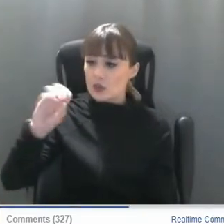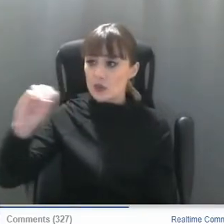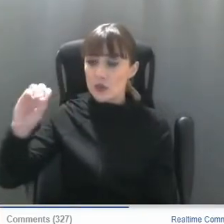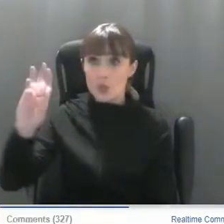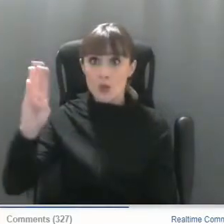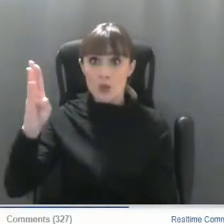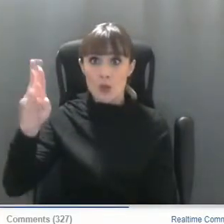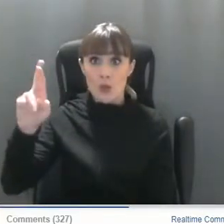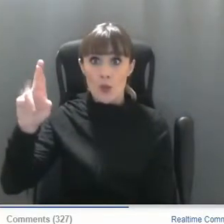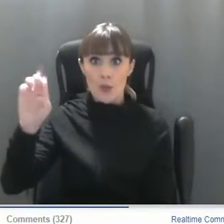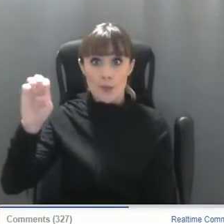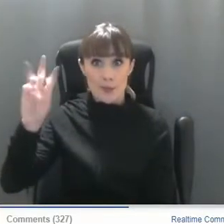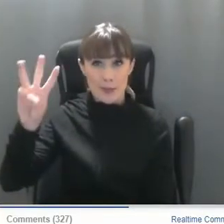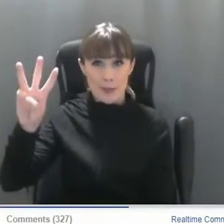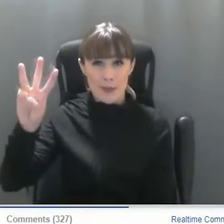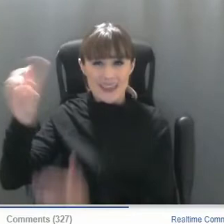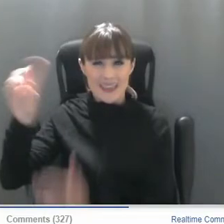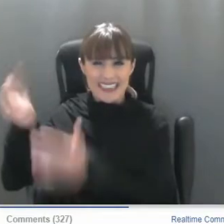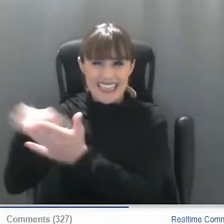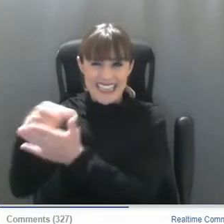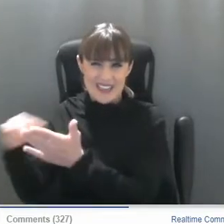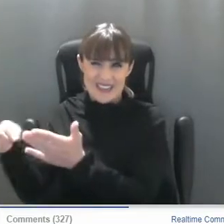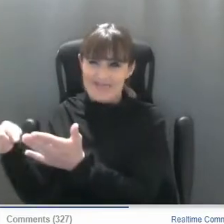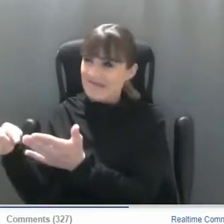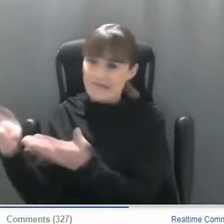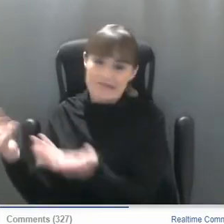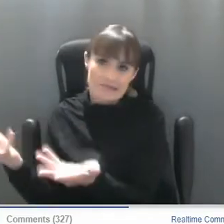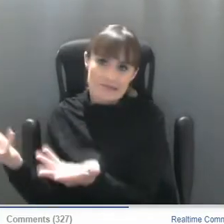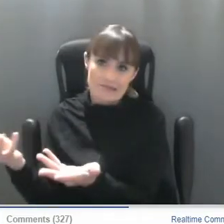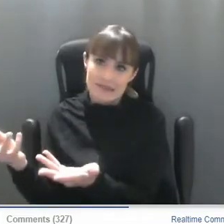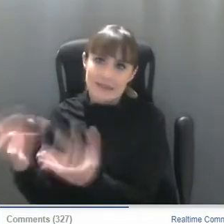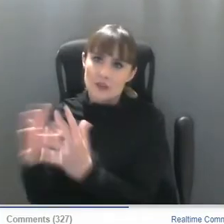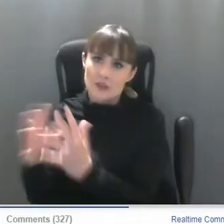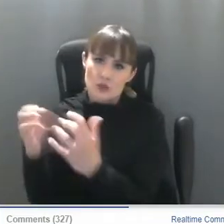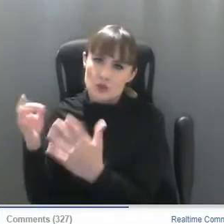little bit too soon. That one would have been May 13th. But we're still very much